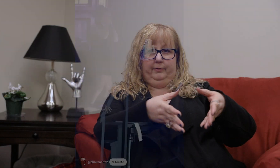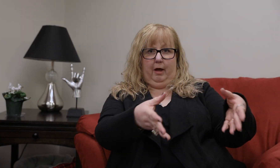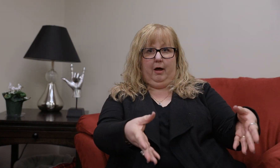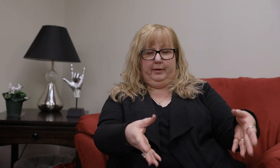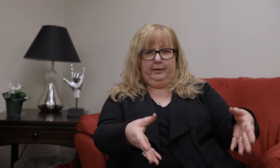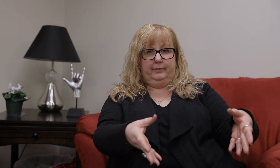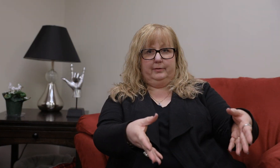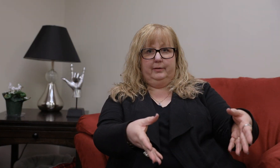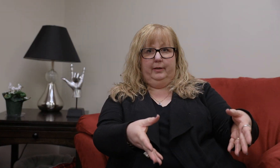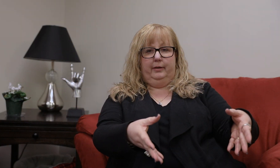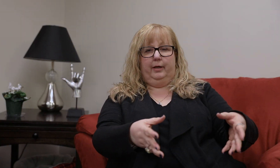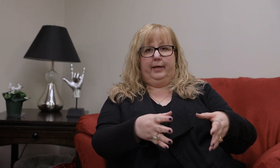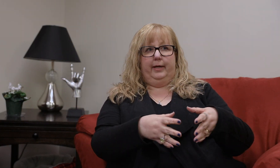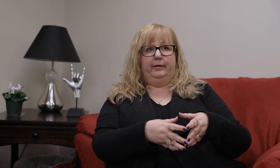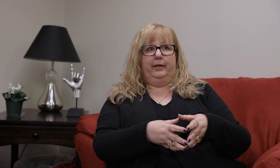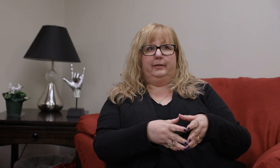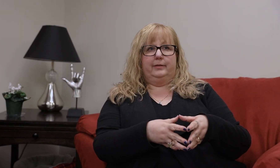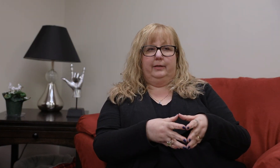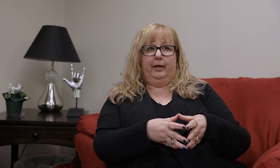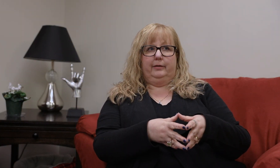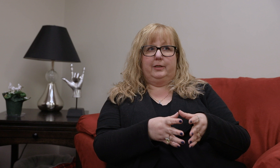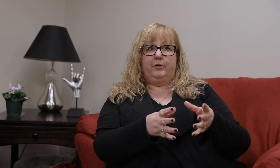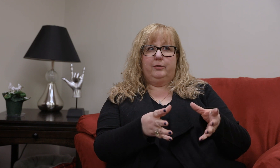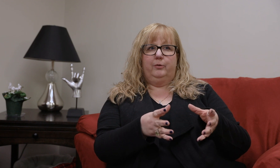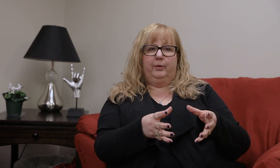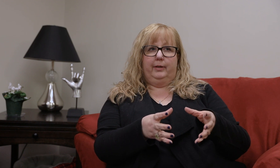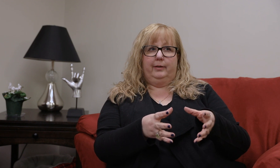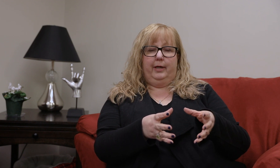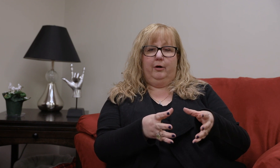and it's also You have to be careful sometimes, too,